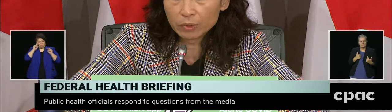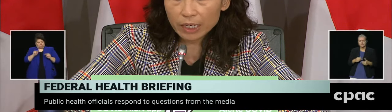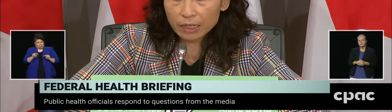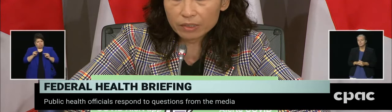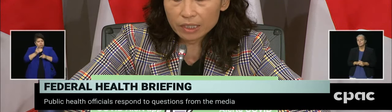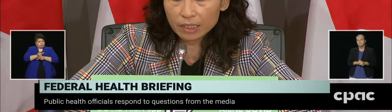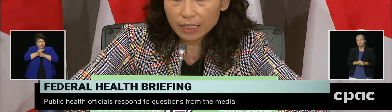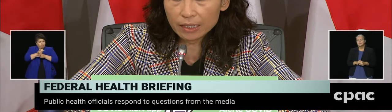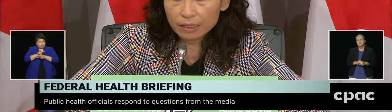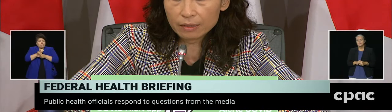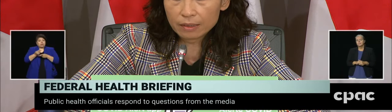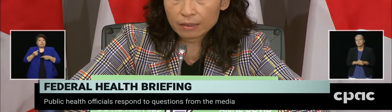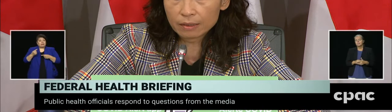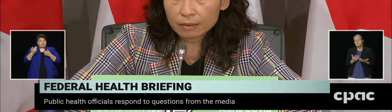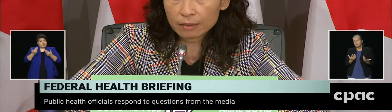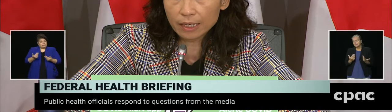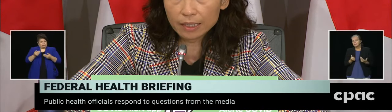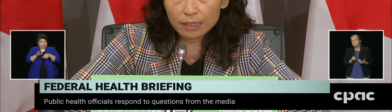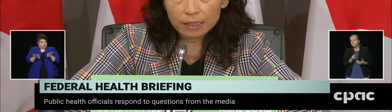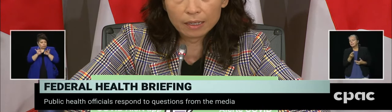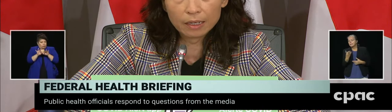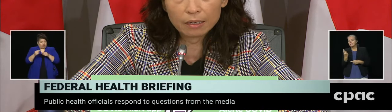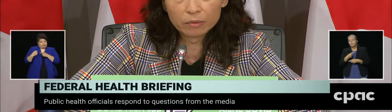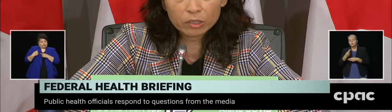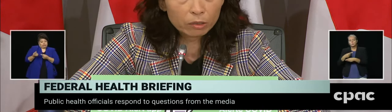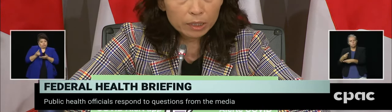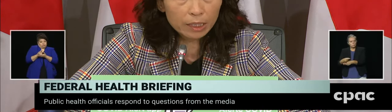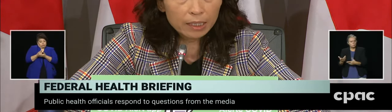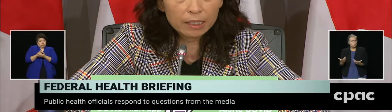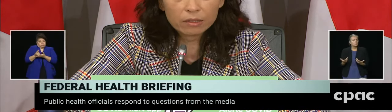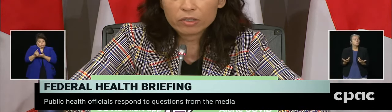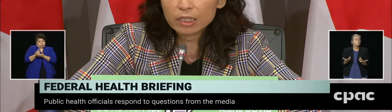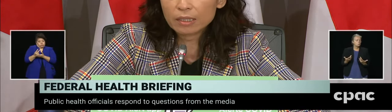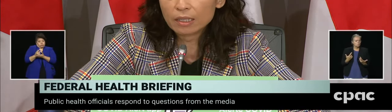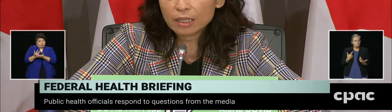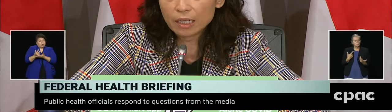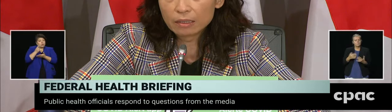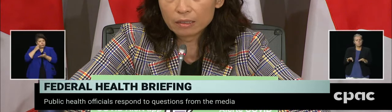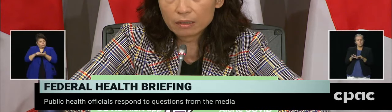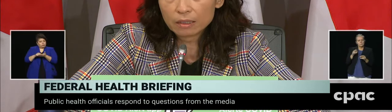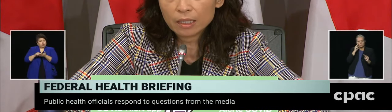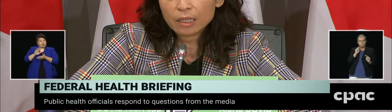THIS IS A REALLY CRITICAL PERIOD OF TIME AS I SAID I THINK IN THE